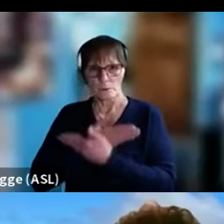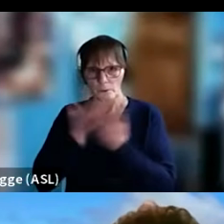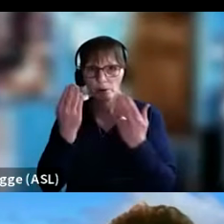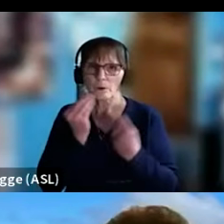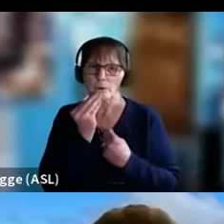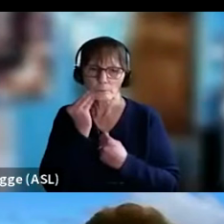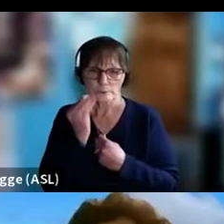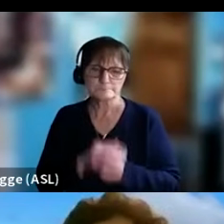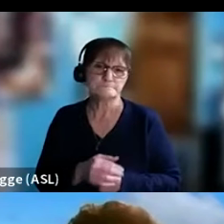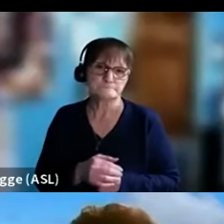Sarah, I'll turn it over to you.